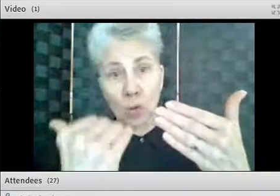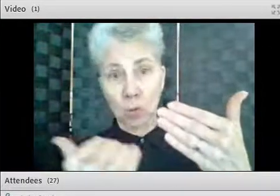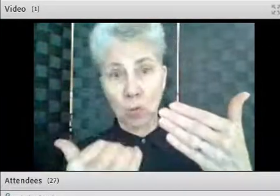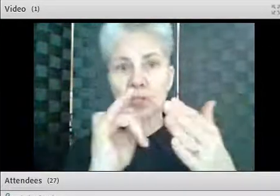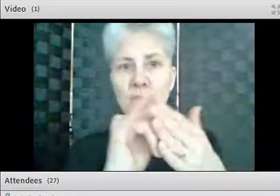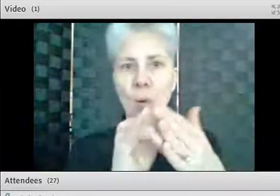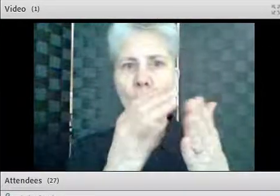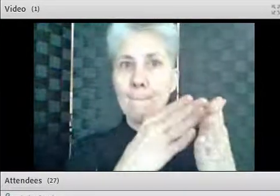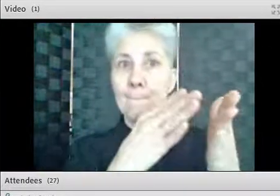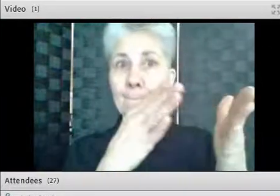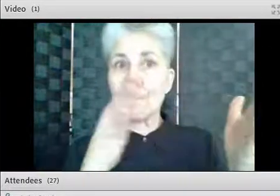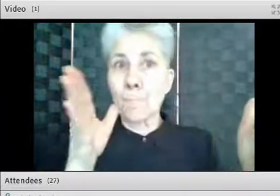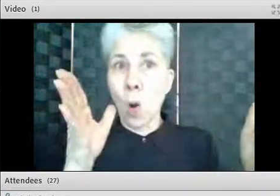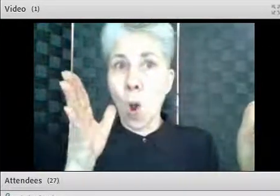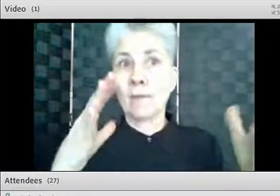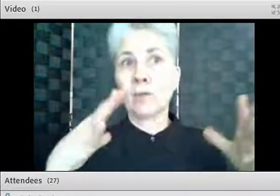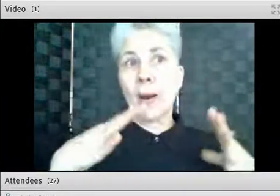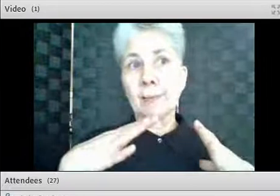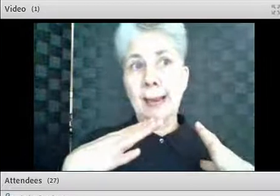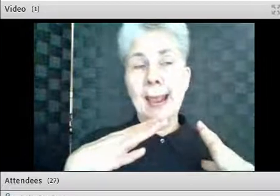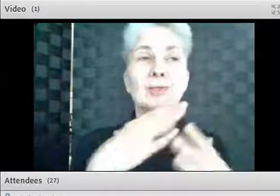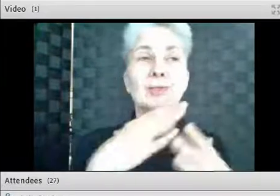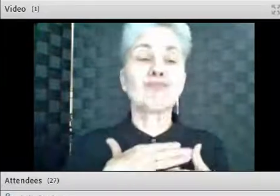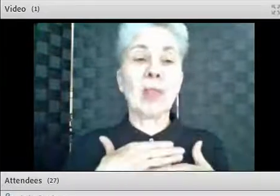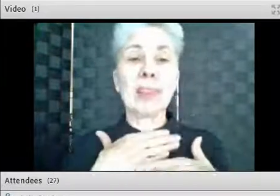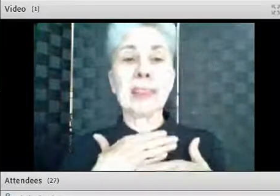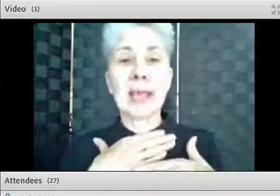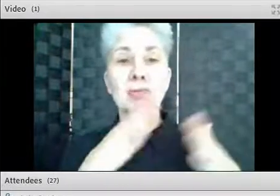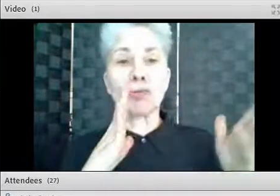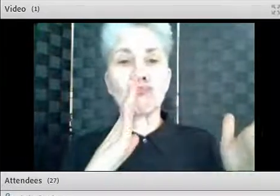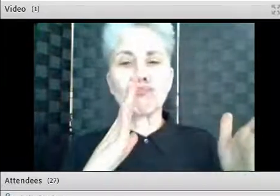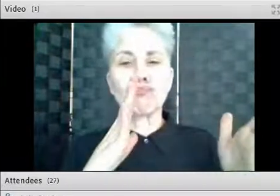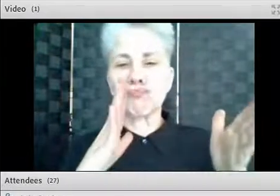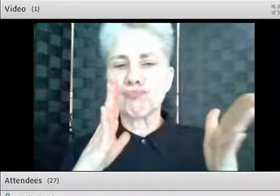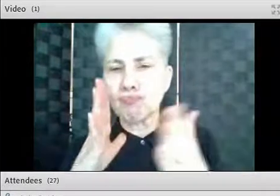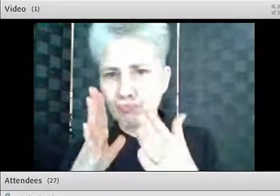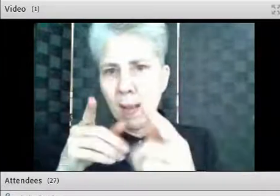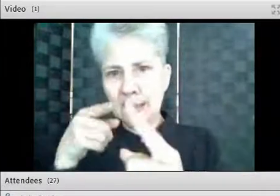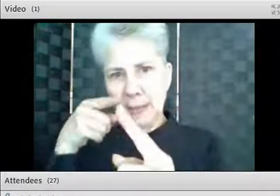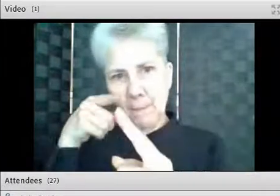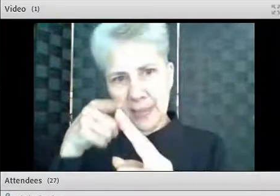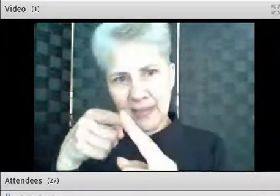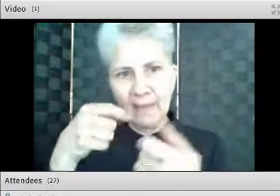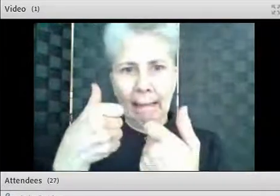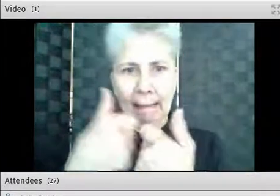from recreation and leisure in this case, through the more specific topics of games and amusements